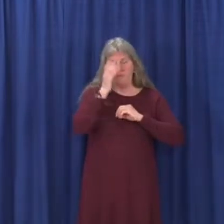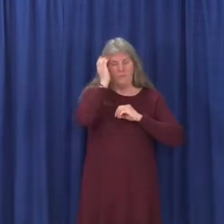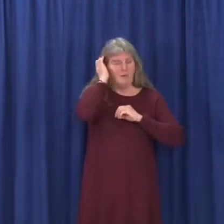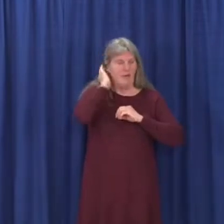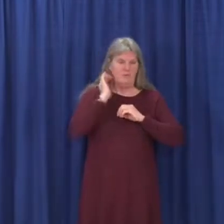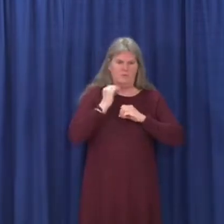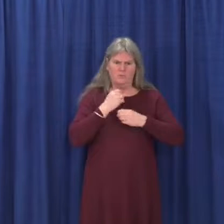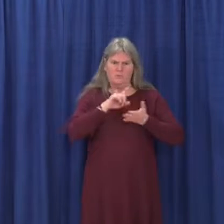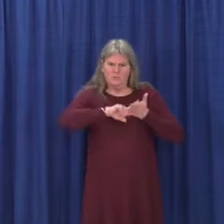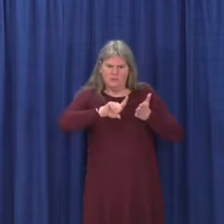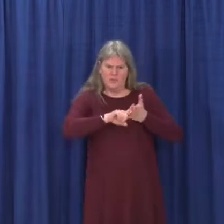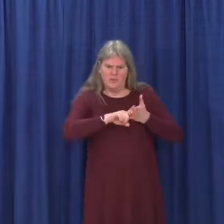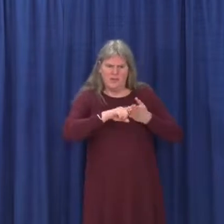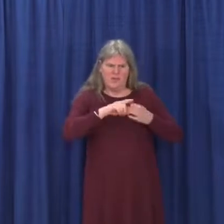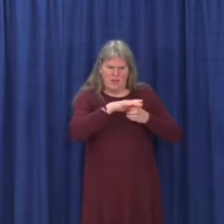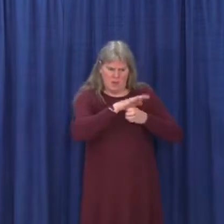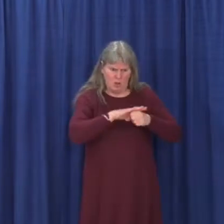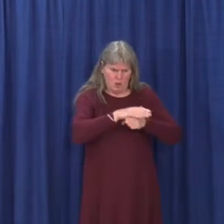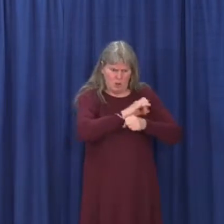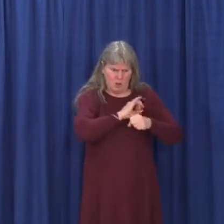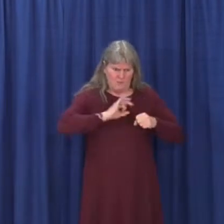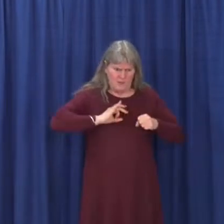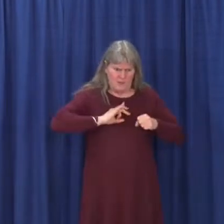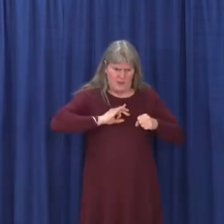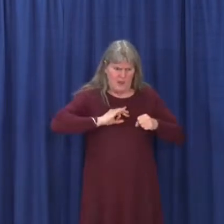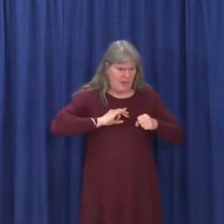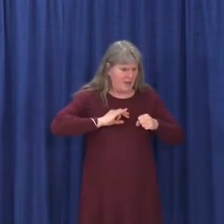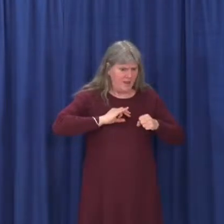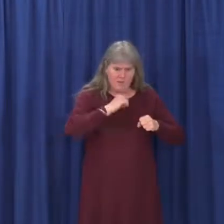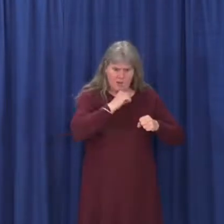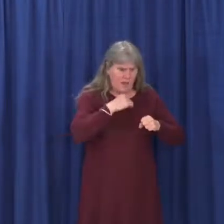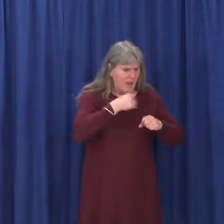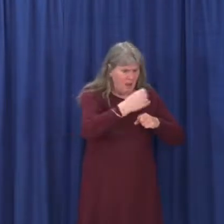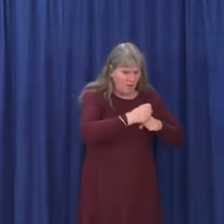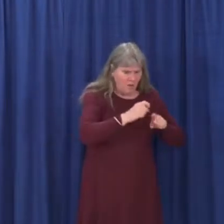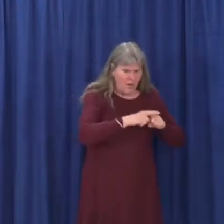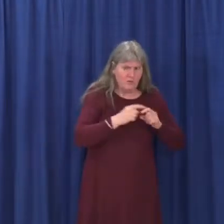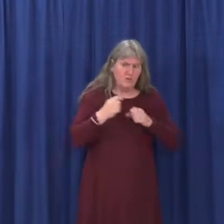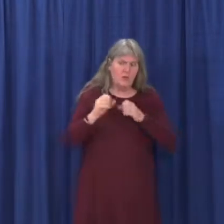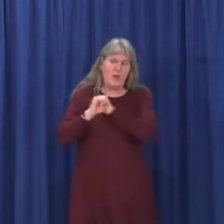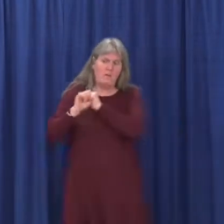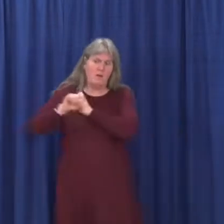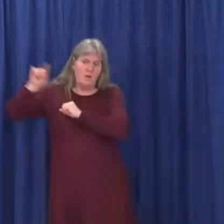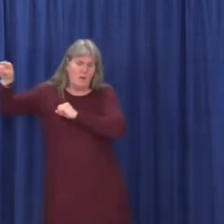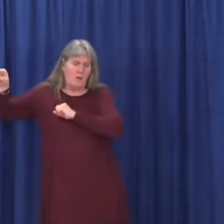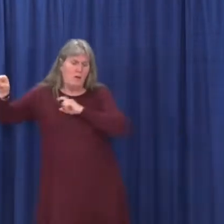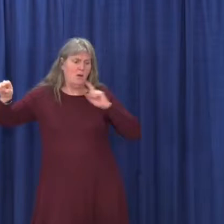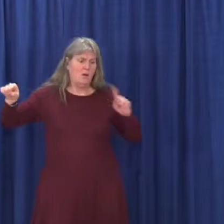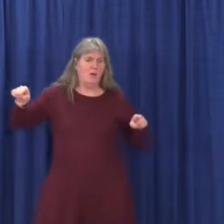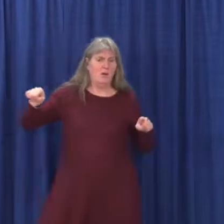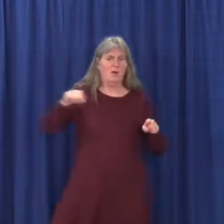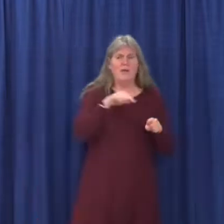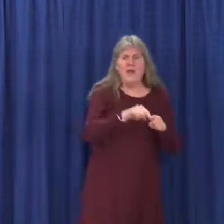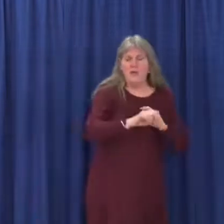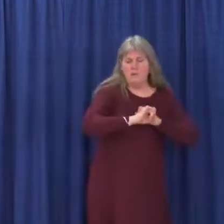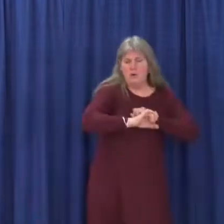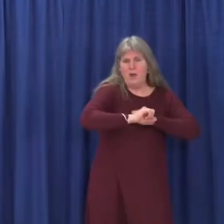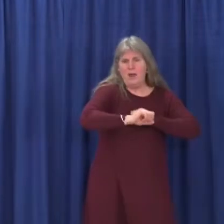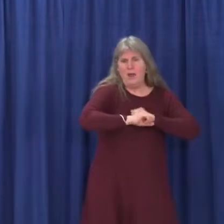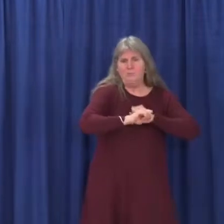those positions the program requires employers to attempt to recruit locally and nationally, they have to advertise the position for four weeks